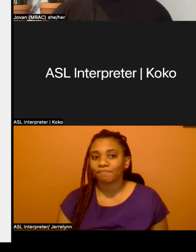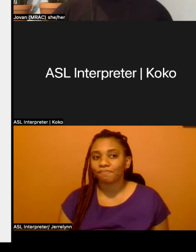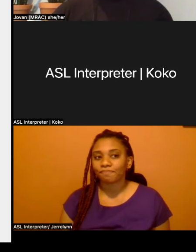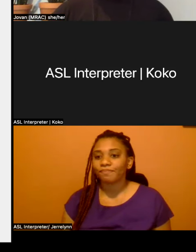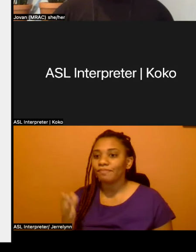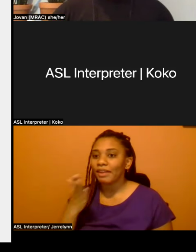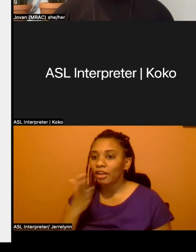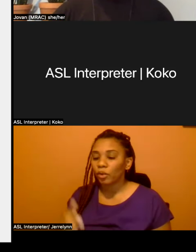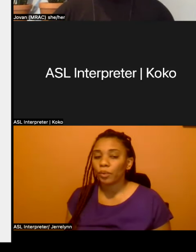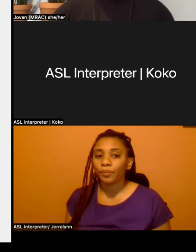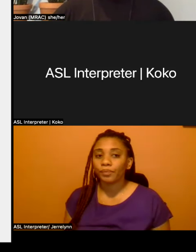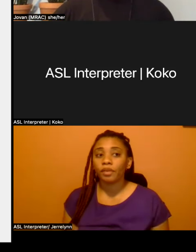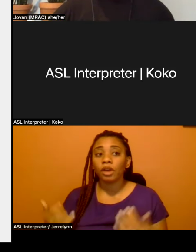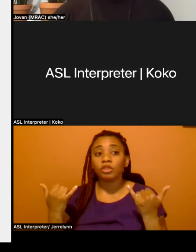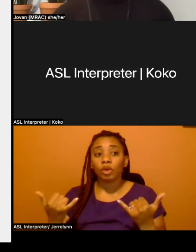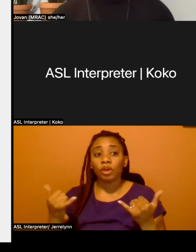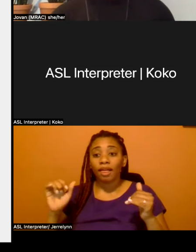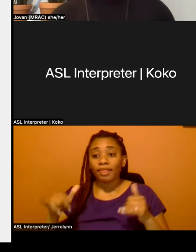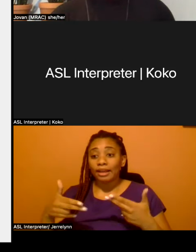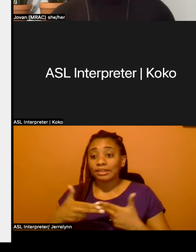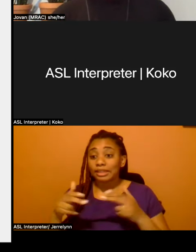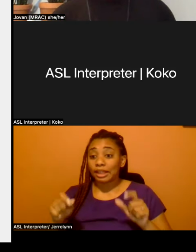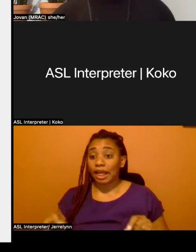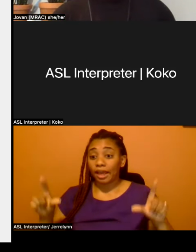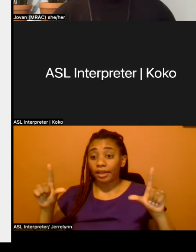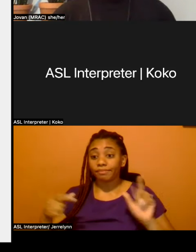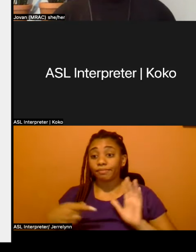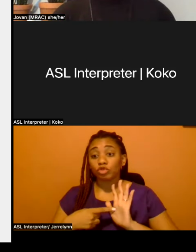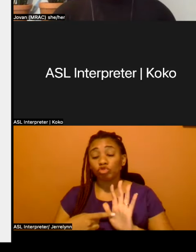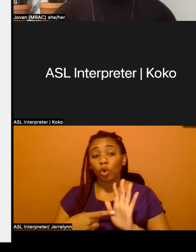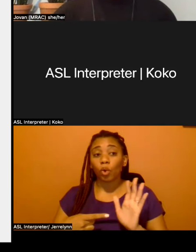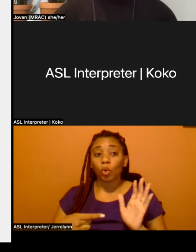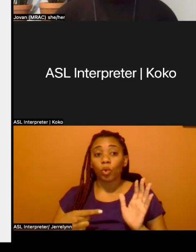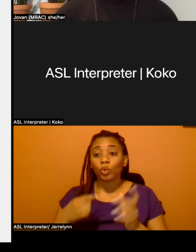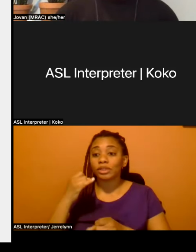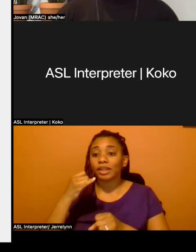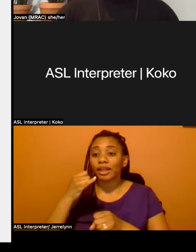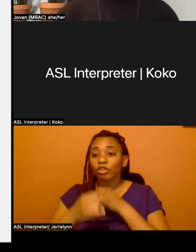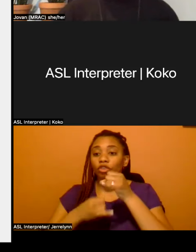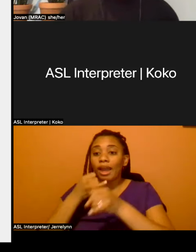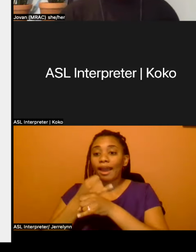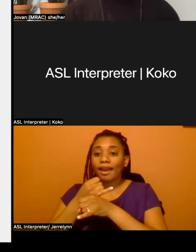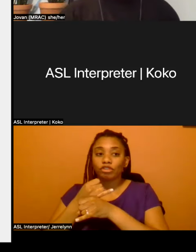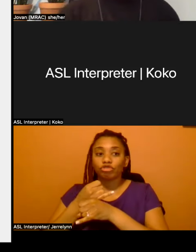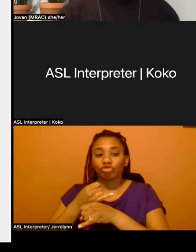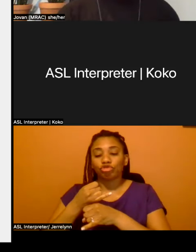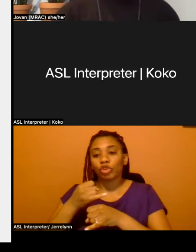All right, so this slide shows the international disability symbol, a person using a wheelchair.